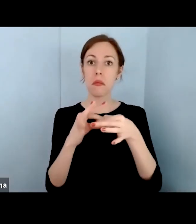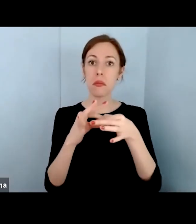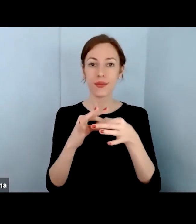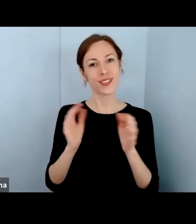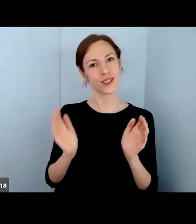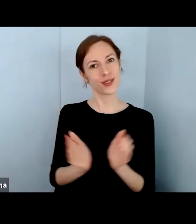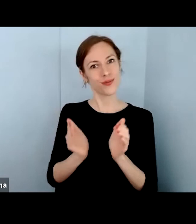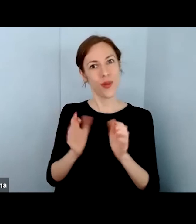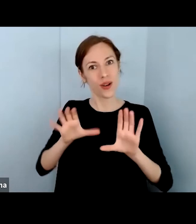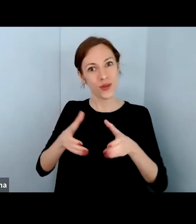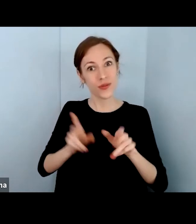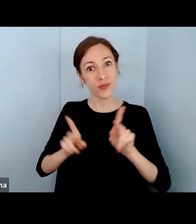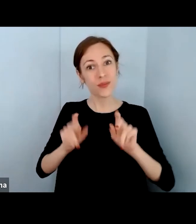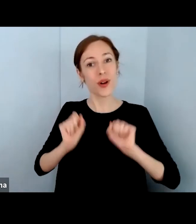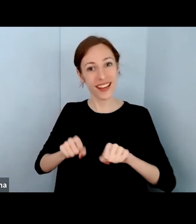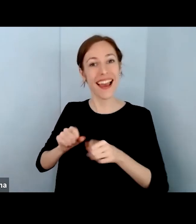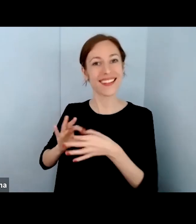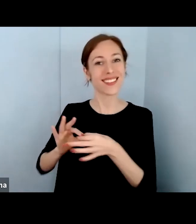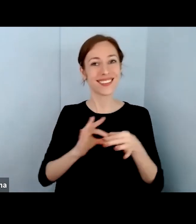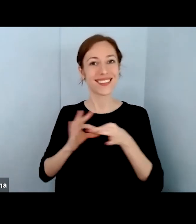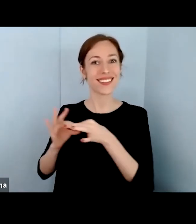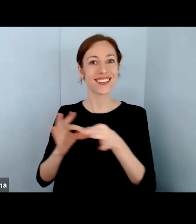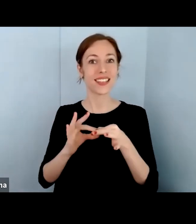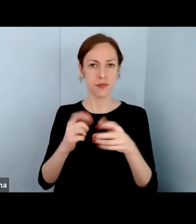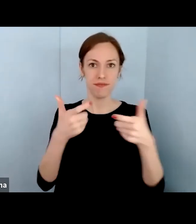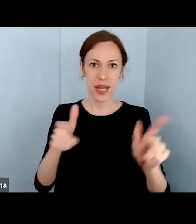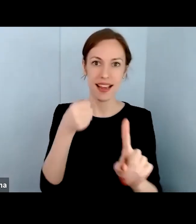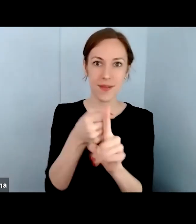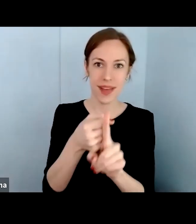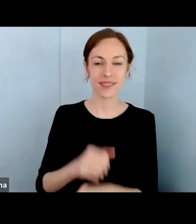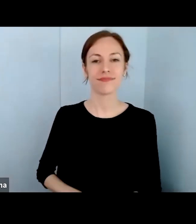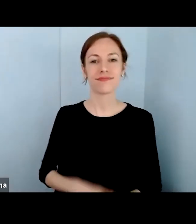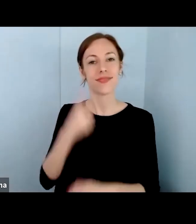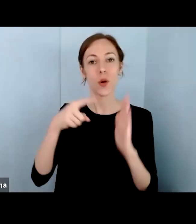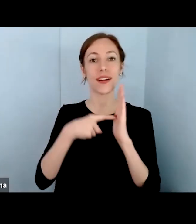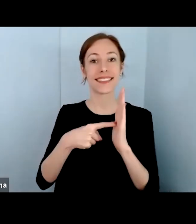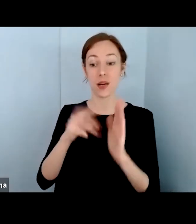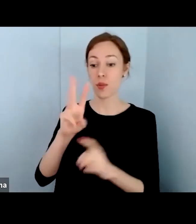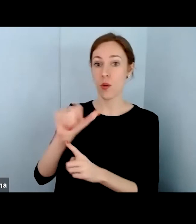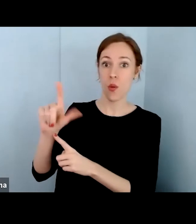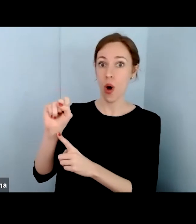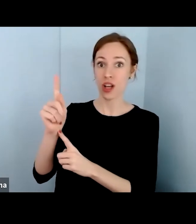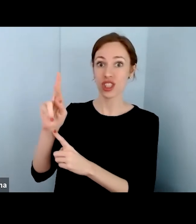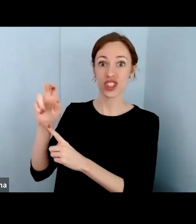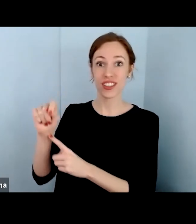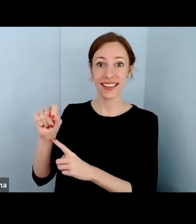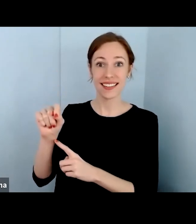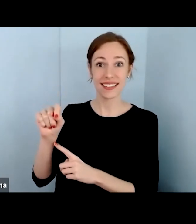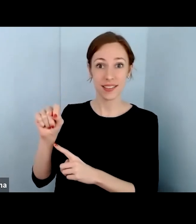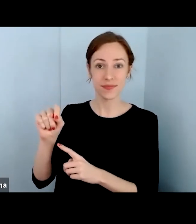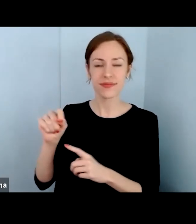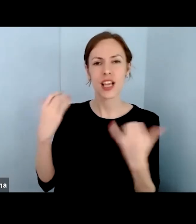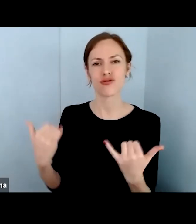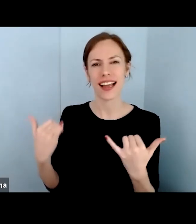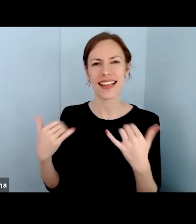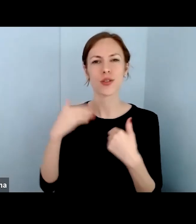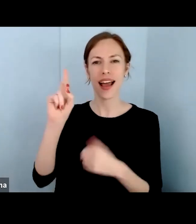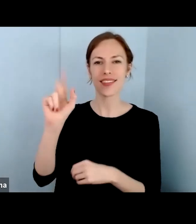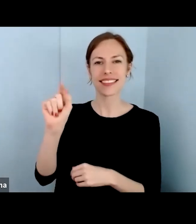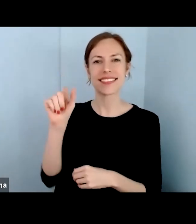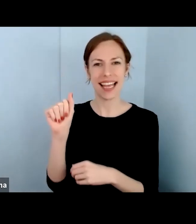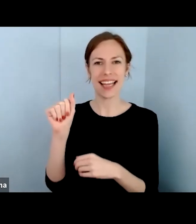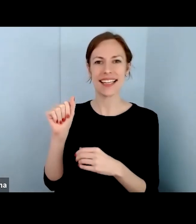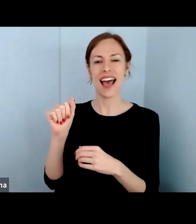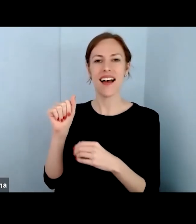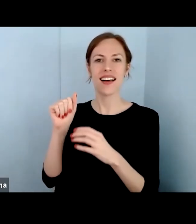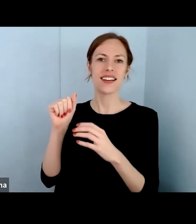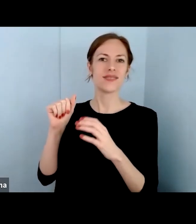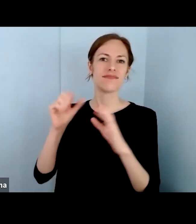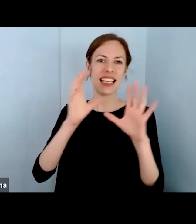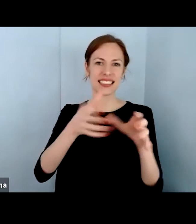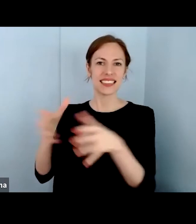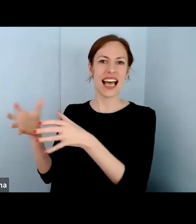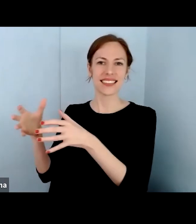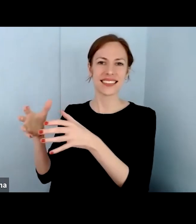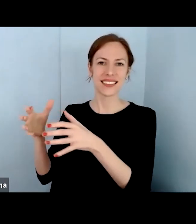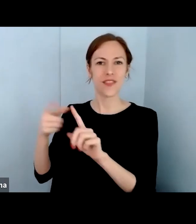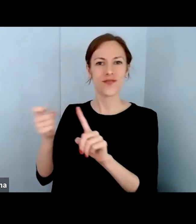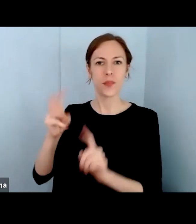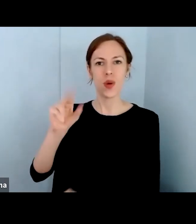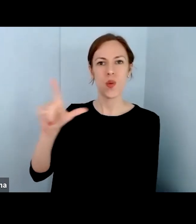Good example is the Wall Street bets moment where you have now stocks of data from stocks, huge data sets from the wall street from Wall Street about how these socks.